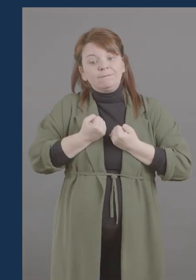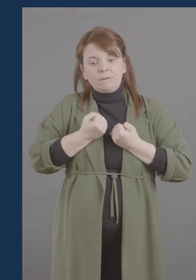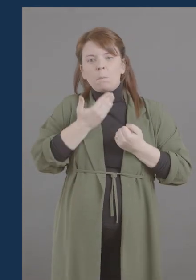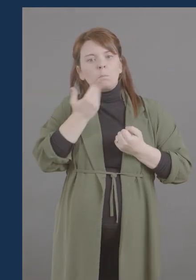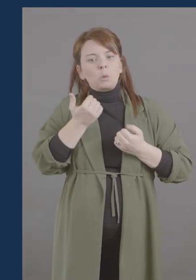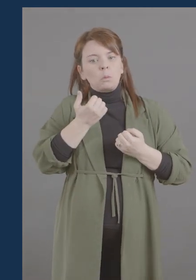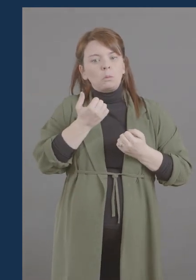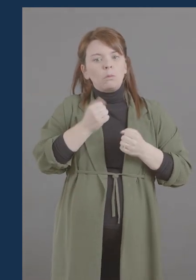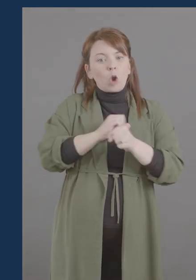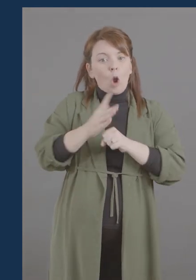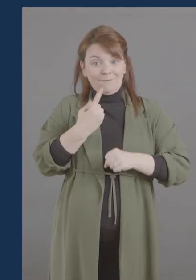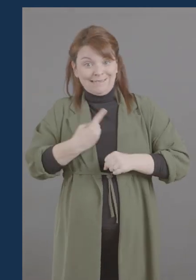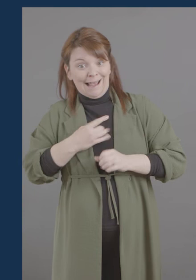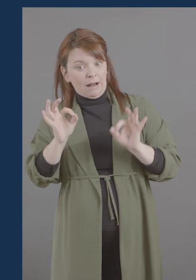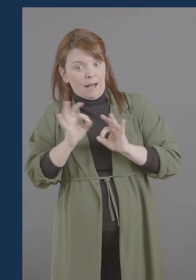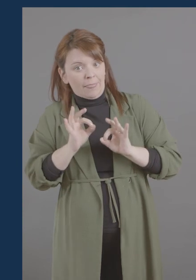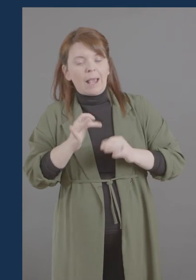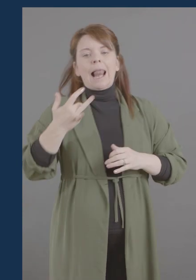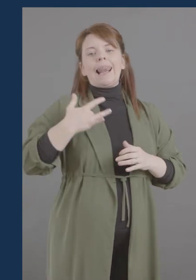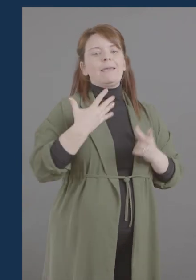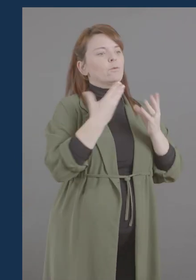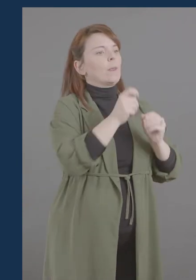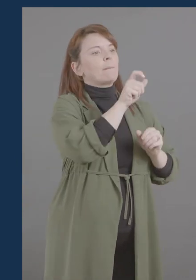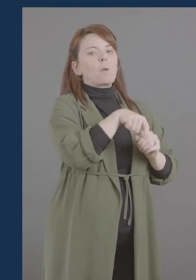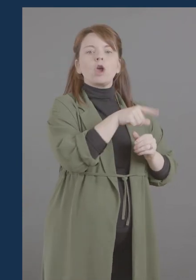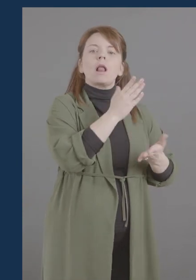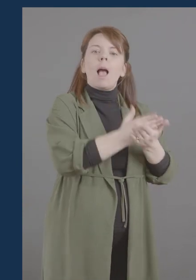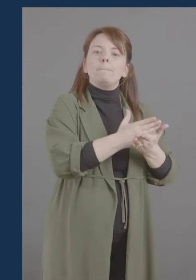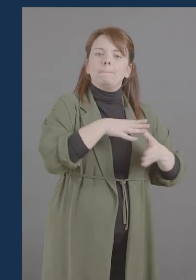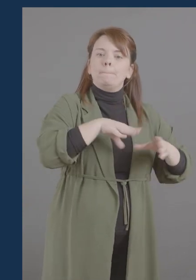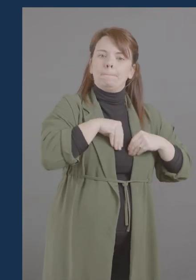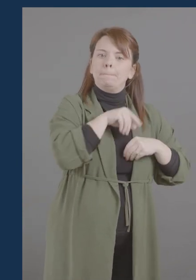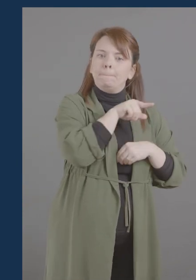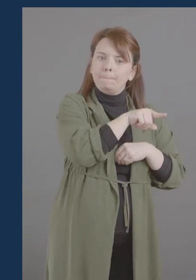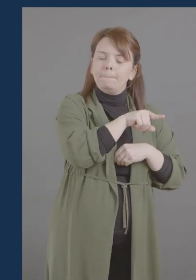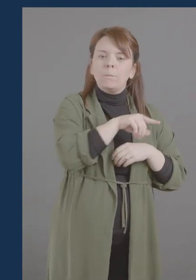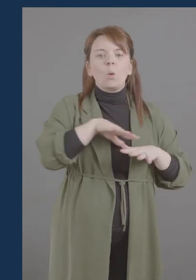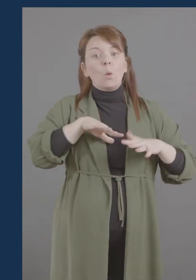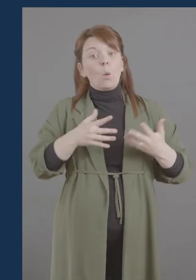someone you live with has tested positive; someone you live with has symptoms and has not had a test;